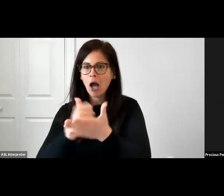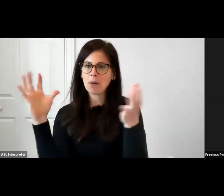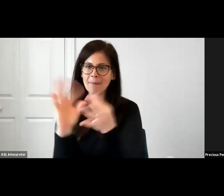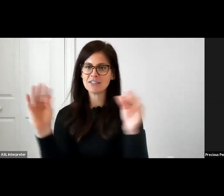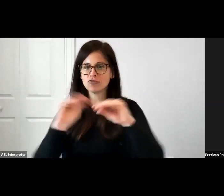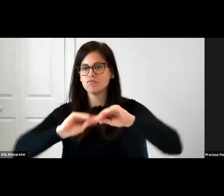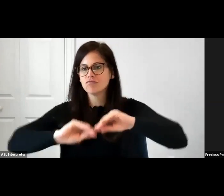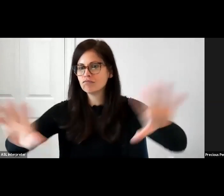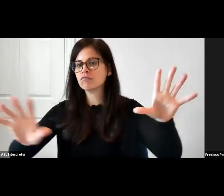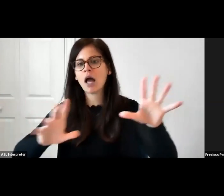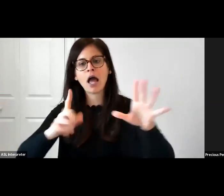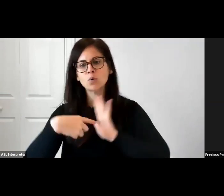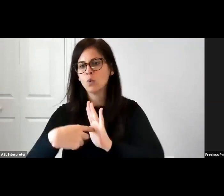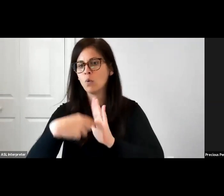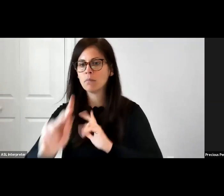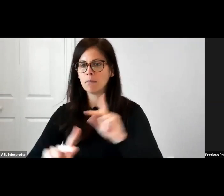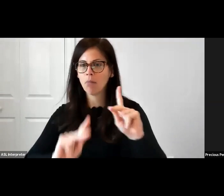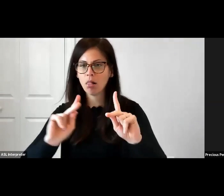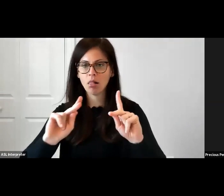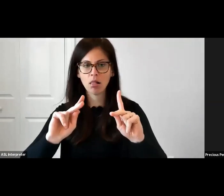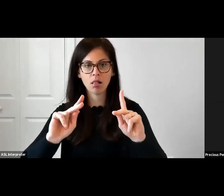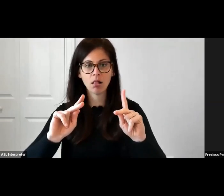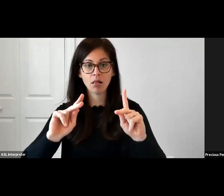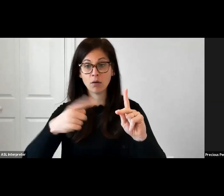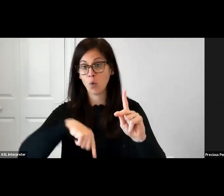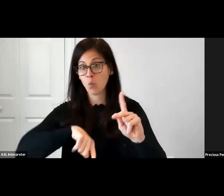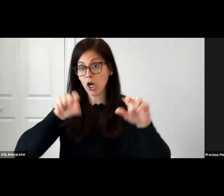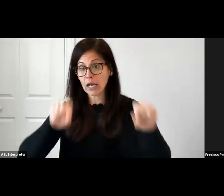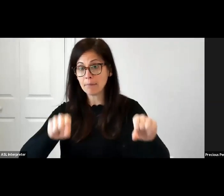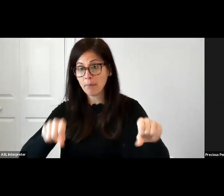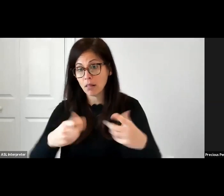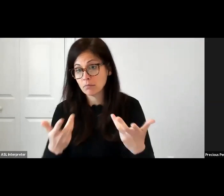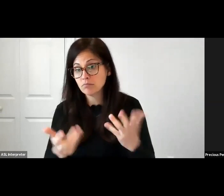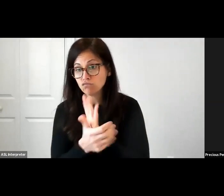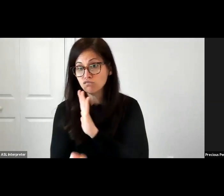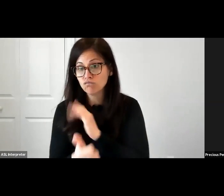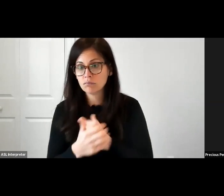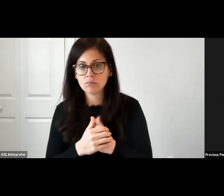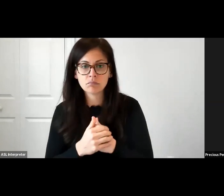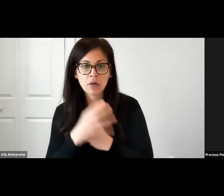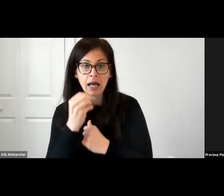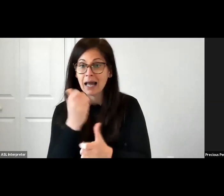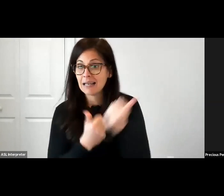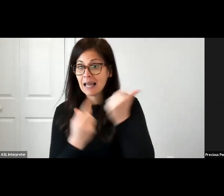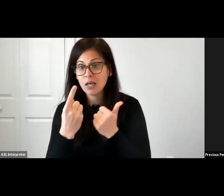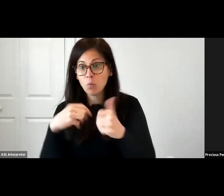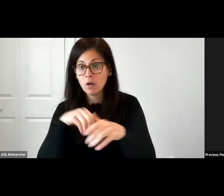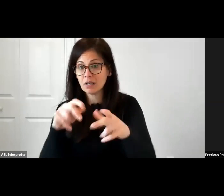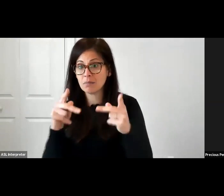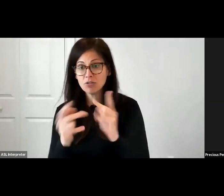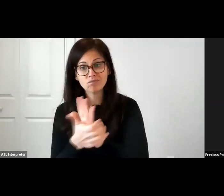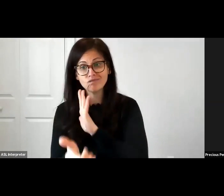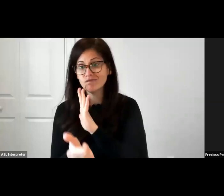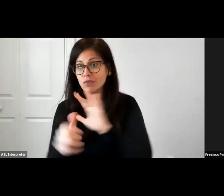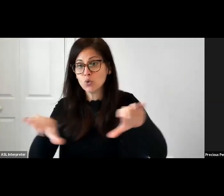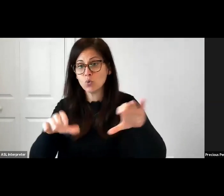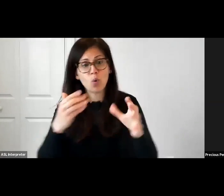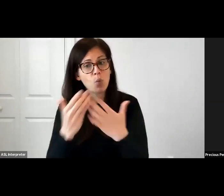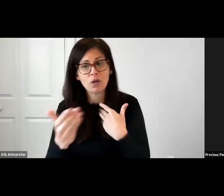and really show people that, you know, we're capable. And anyone in these positions is capable of doing whatever they want to do